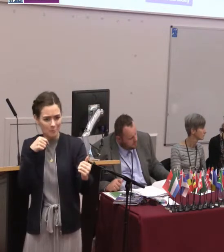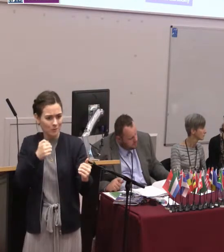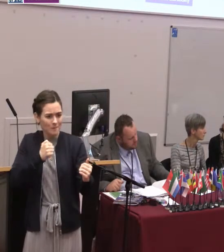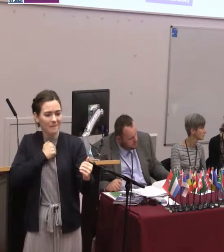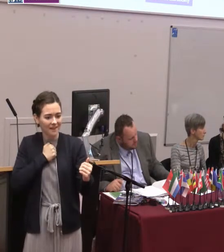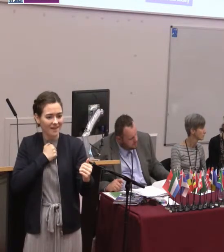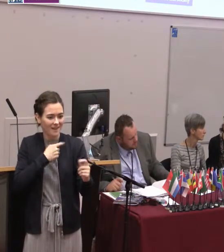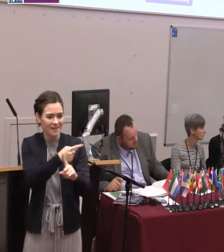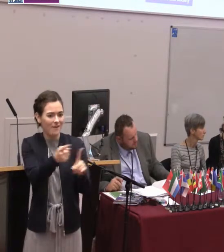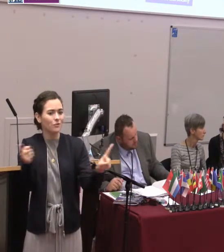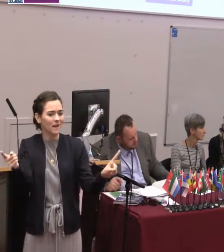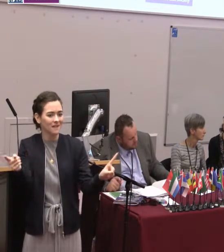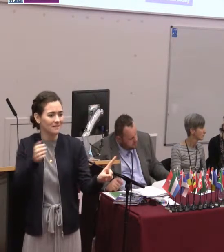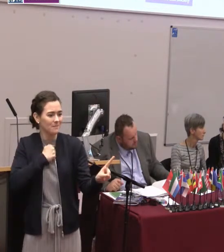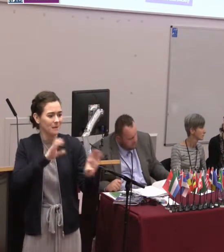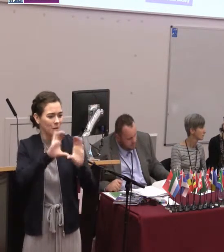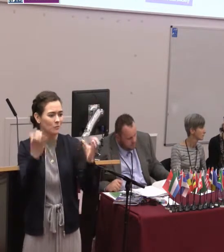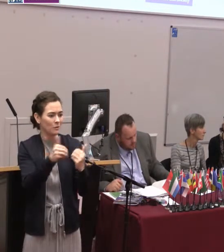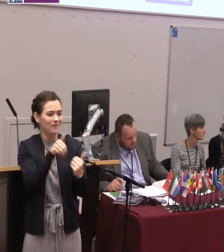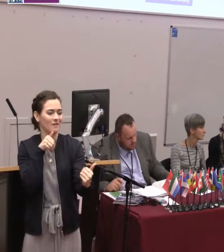else in my community.